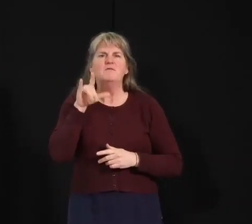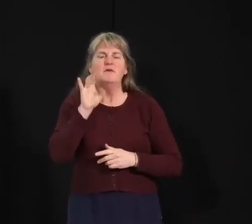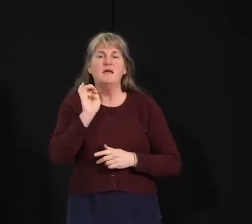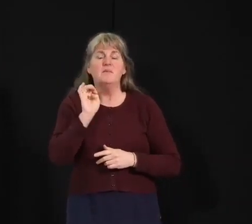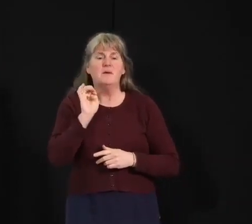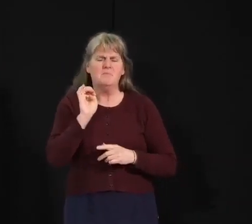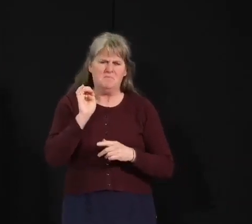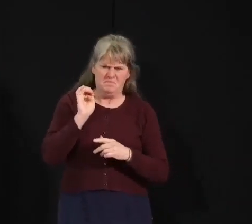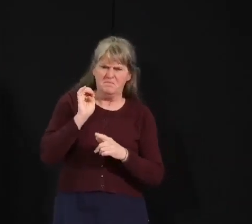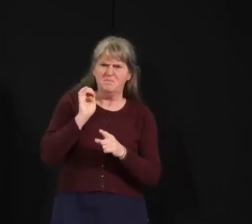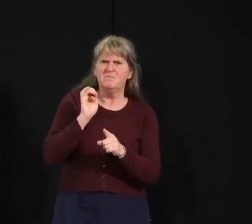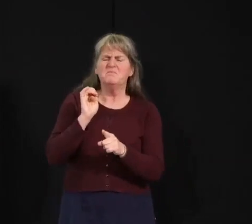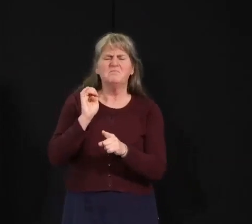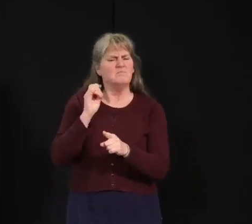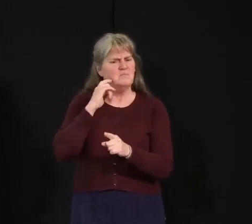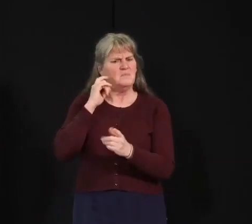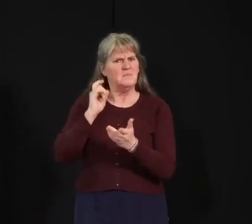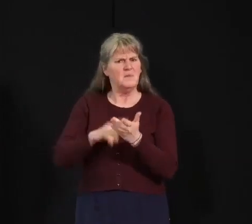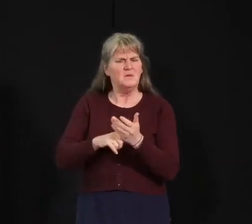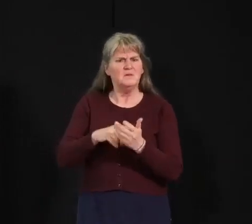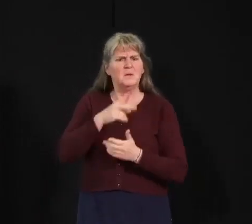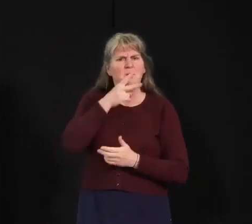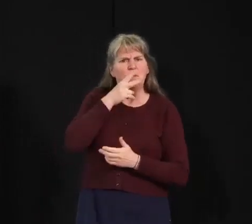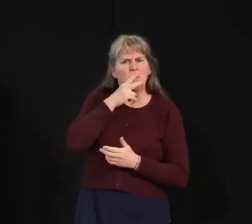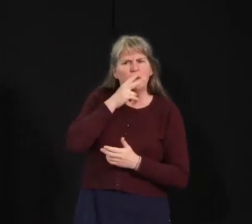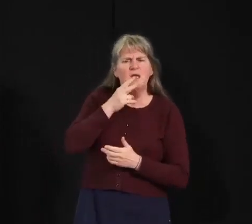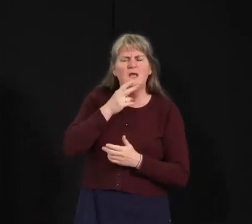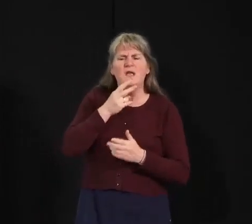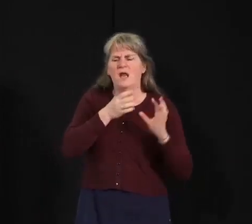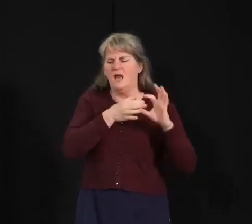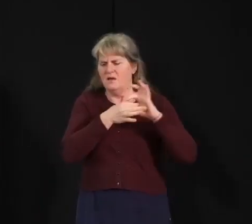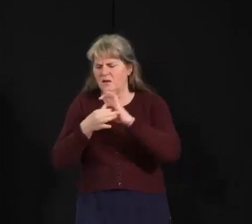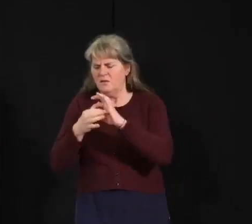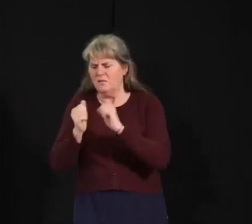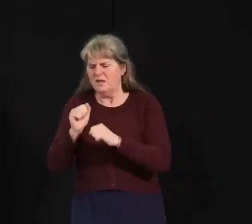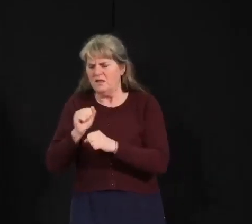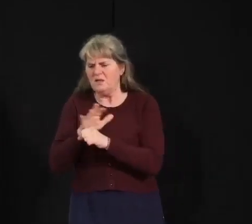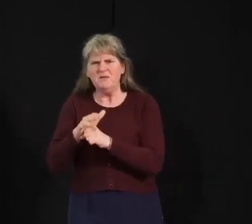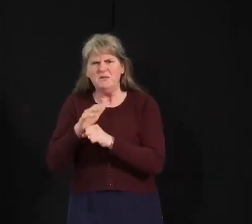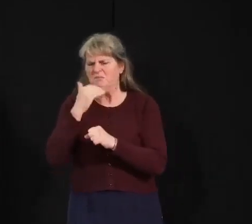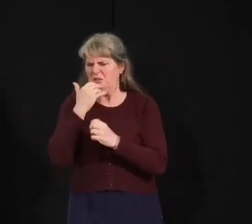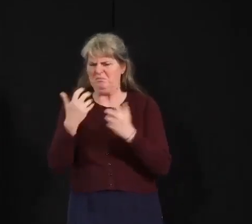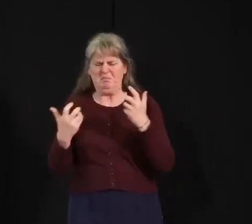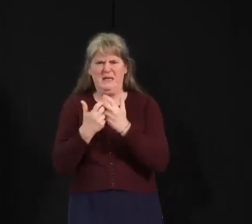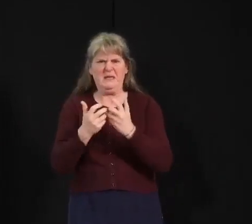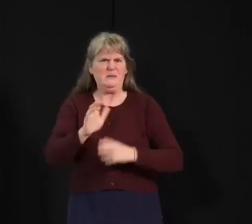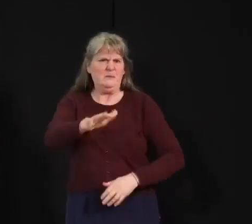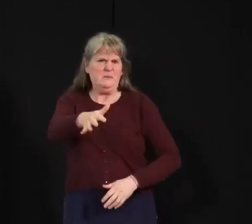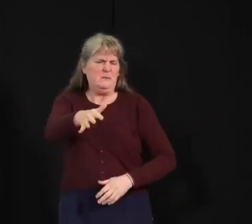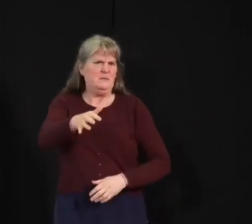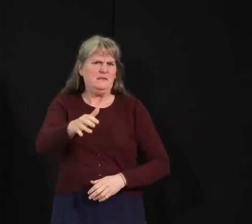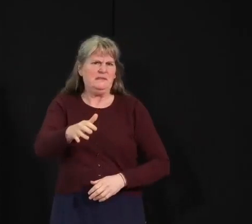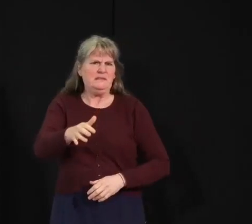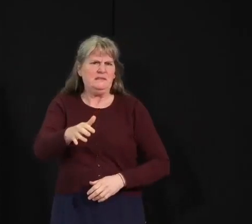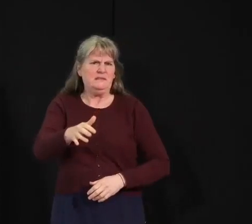might normally, increasing smoking or even restarting. Young people might be more inclined than usual to smoke or